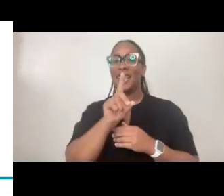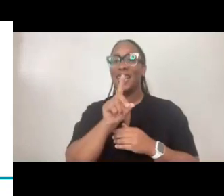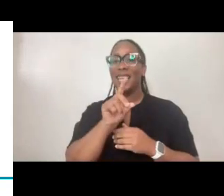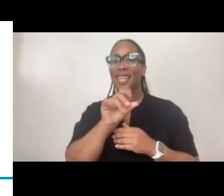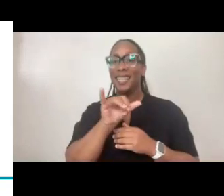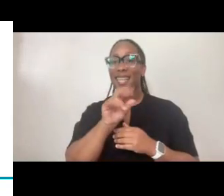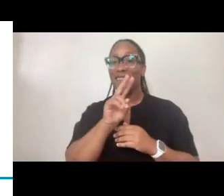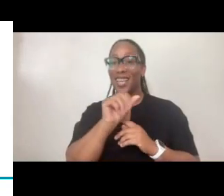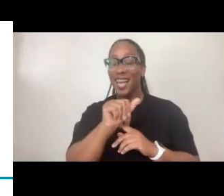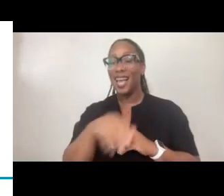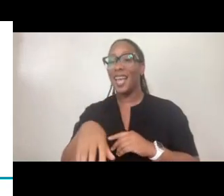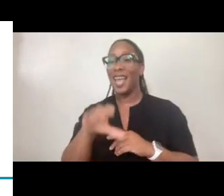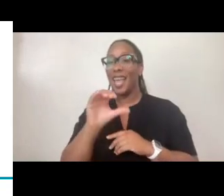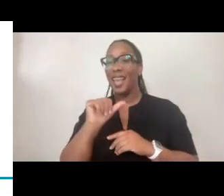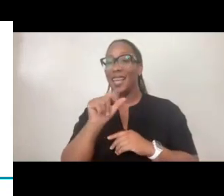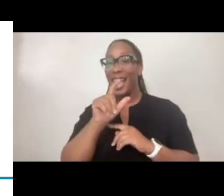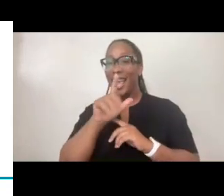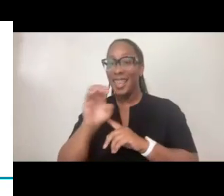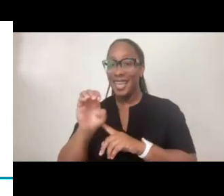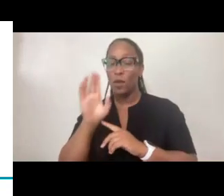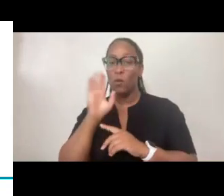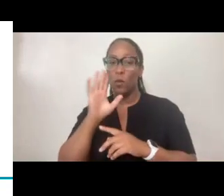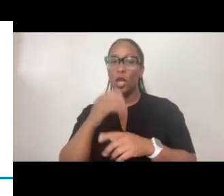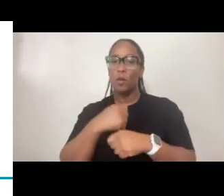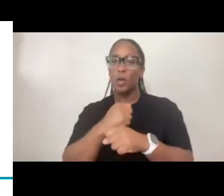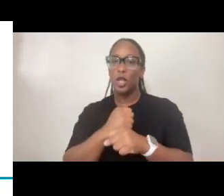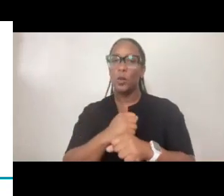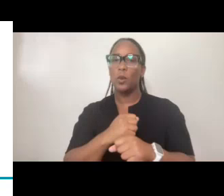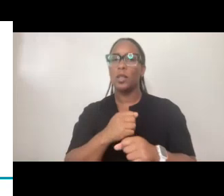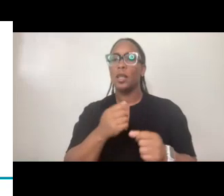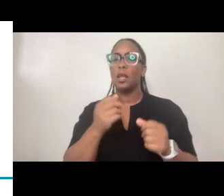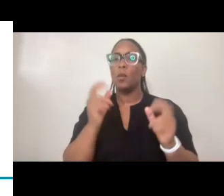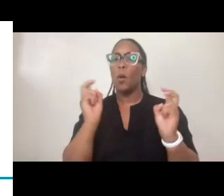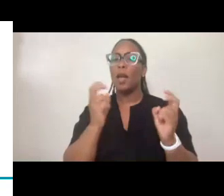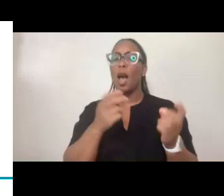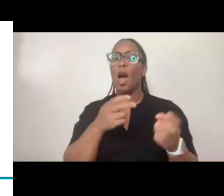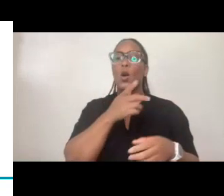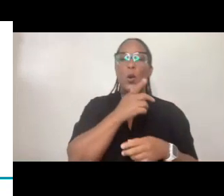with us to produce what's called a who and where map for the state of North